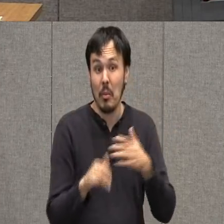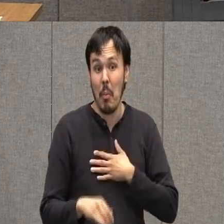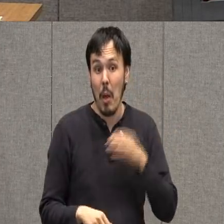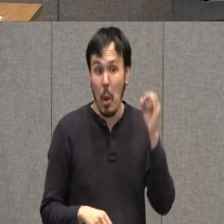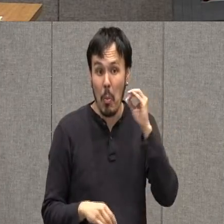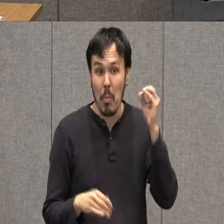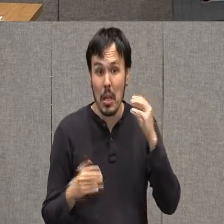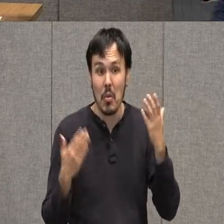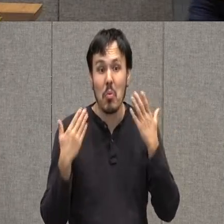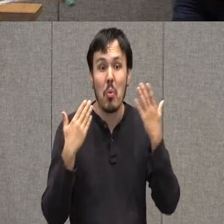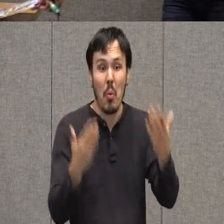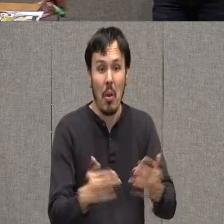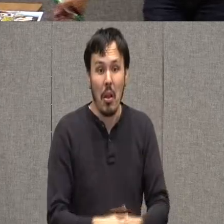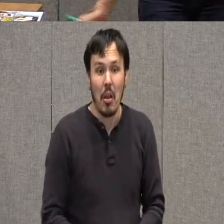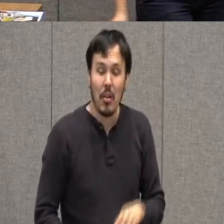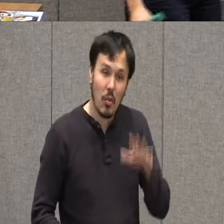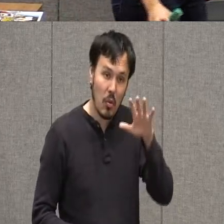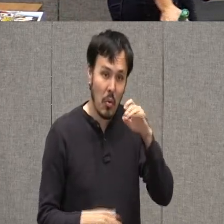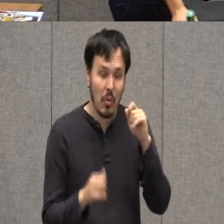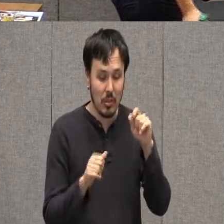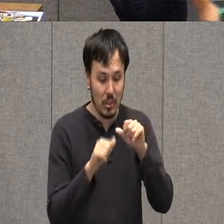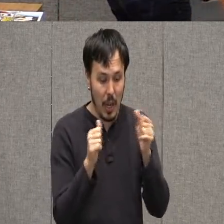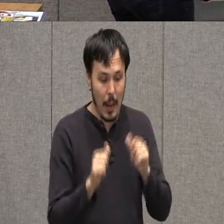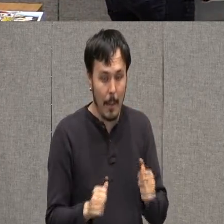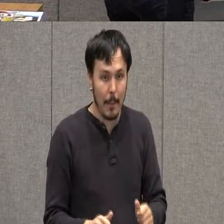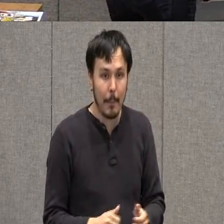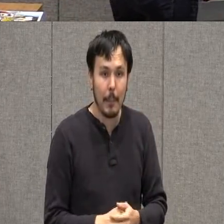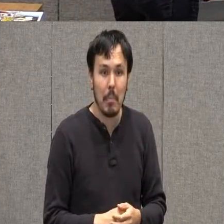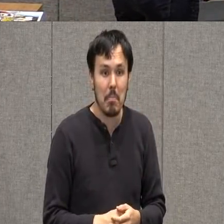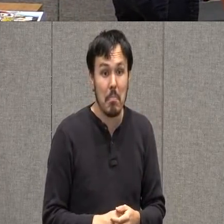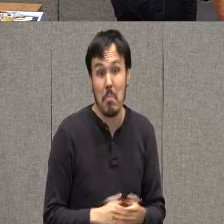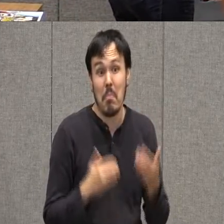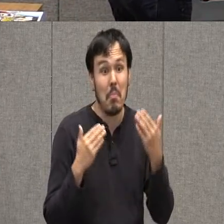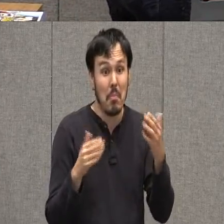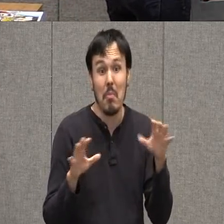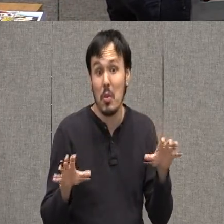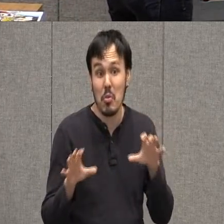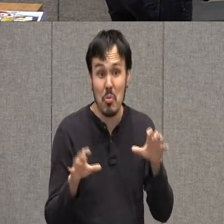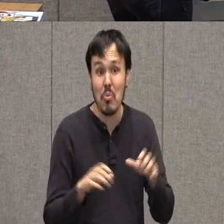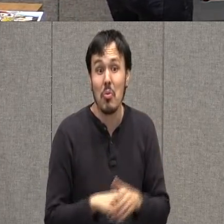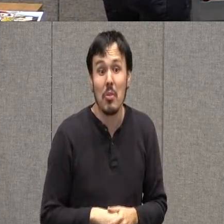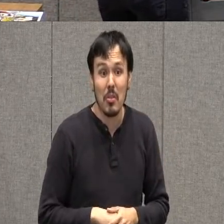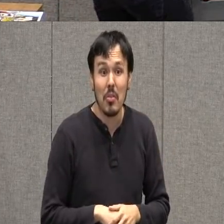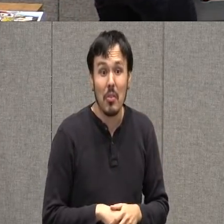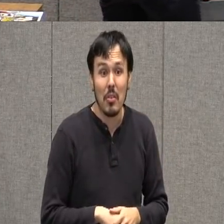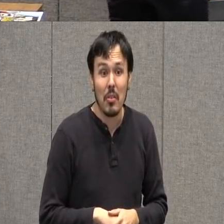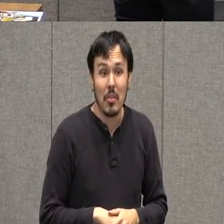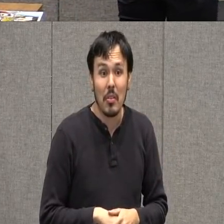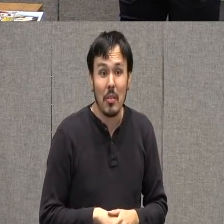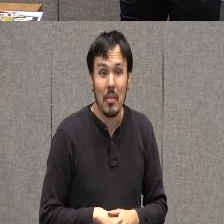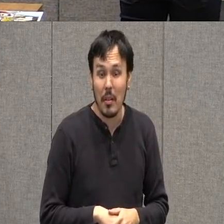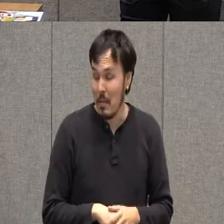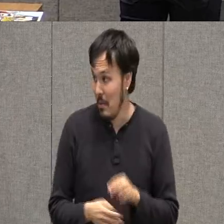So, when we start putting our shapes, let's just, you know, go for it. We do it? We do it. We'll add our shapes.